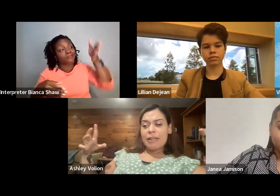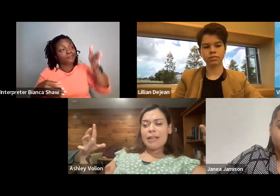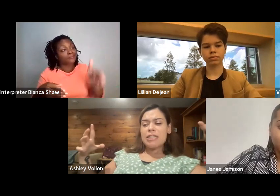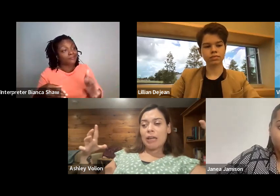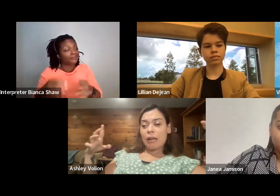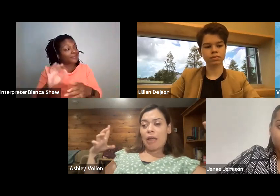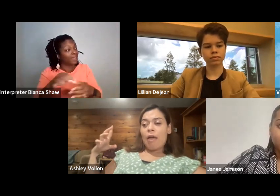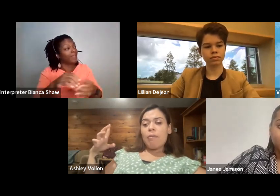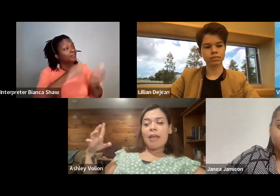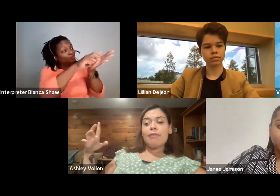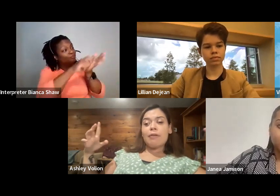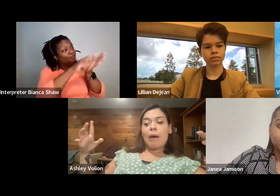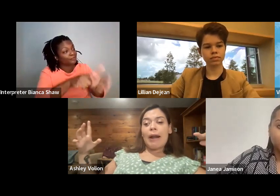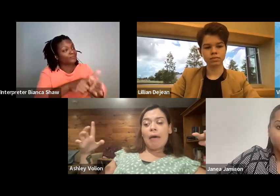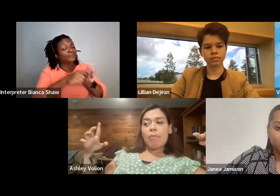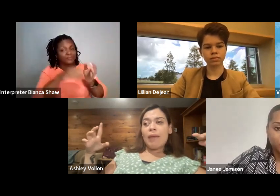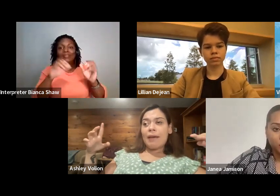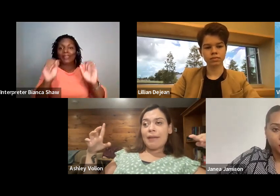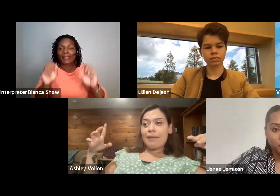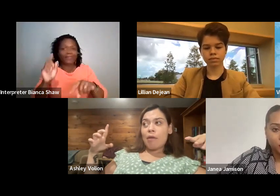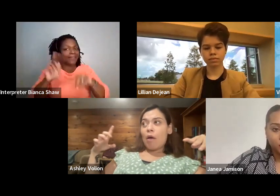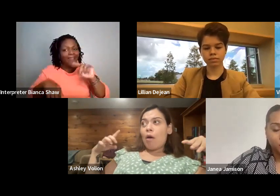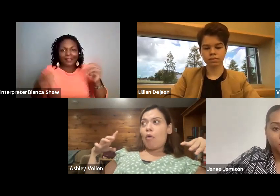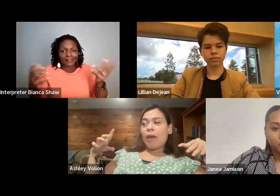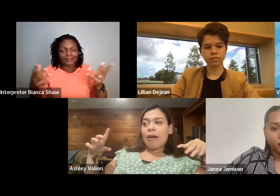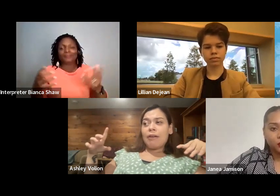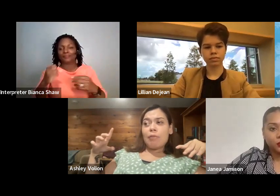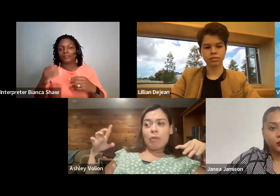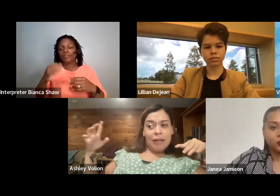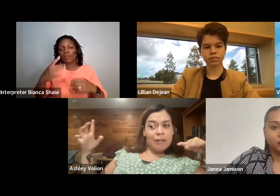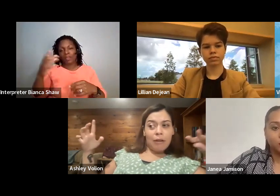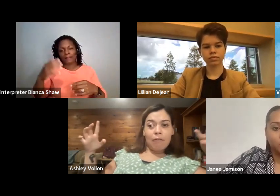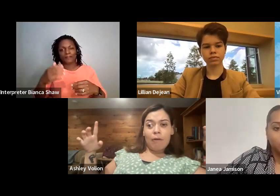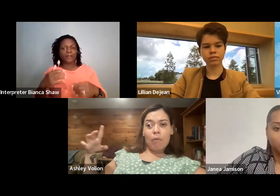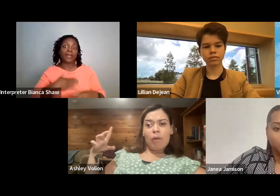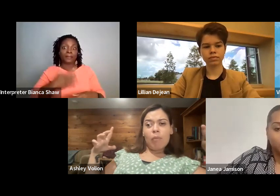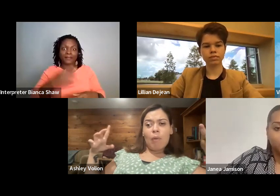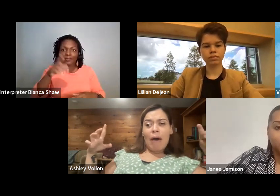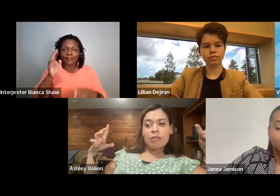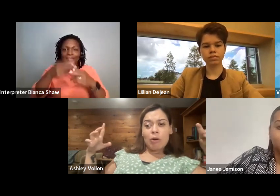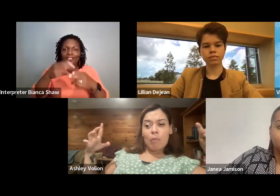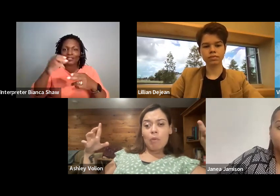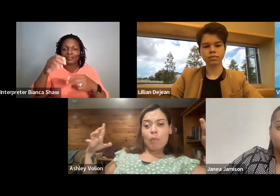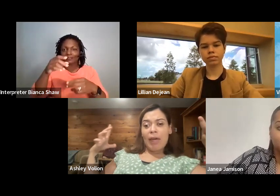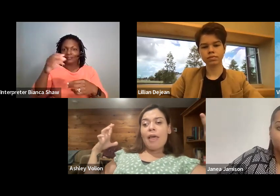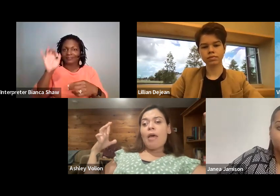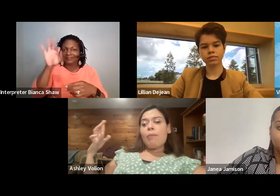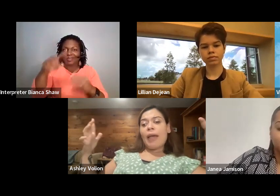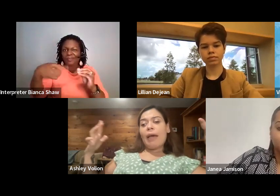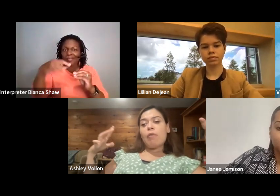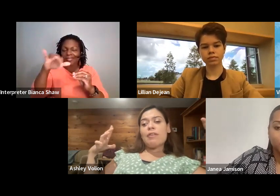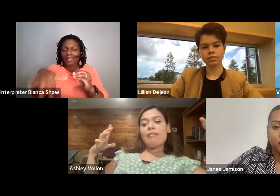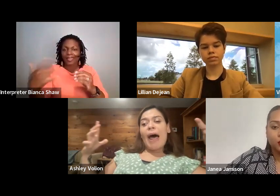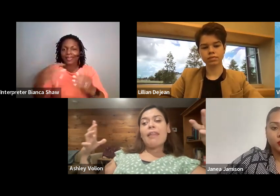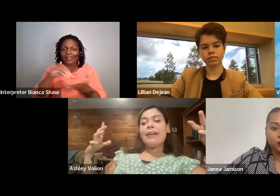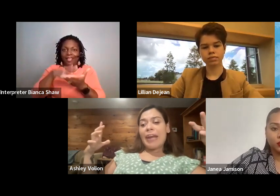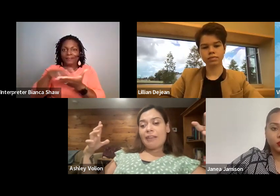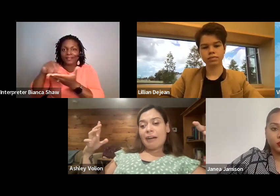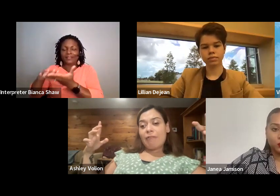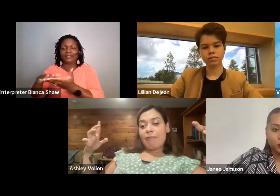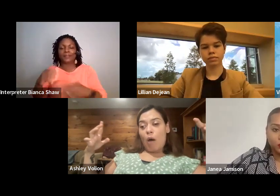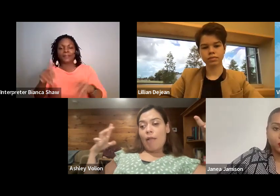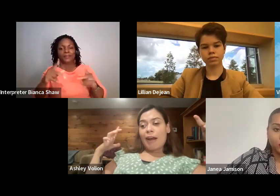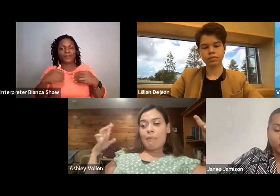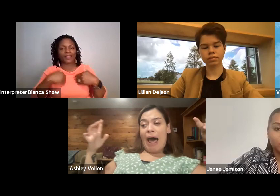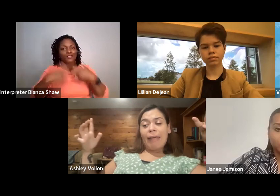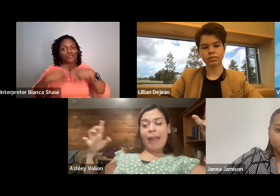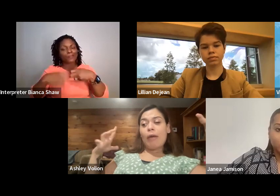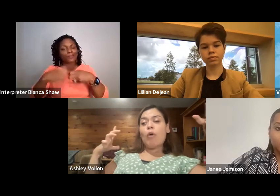documentation piece was brought up, because we hear you complaints of people having trouble with being able to validate their their ballot.